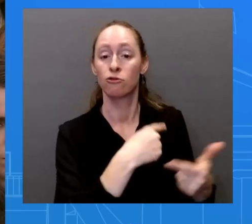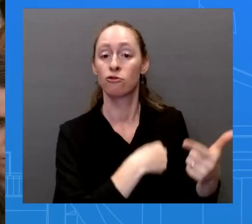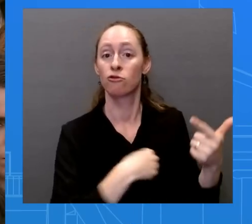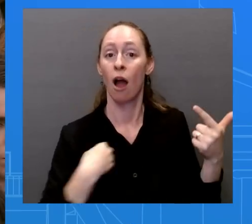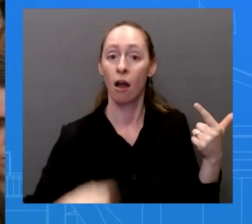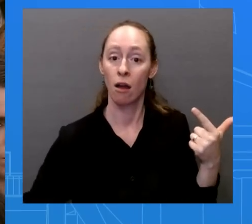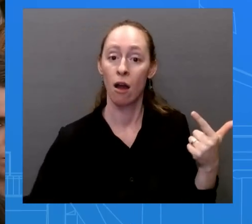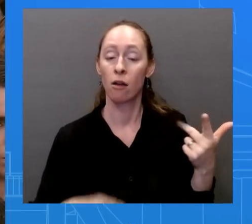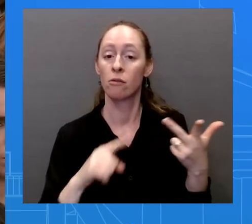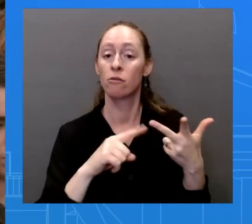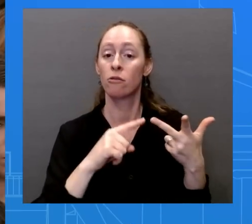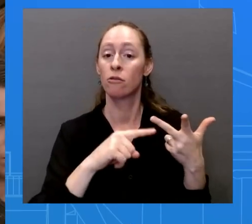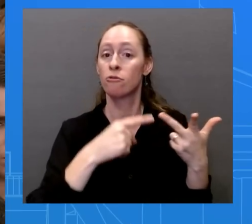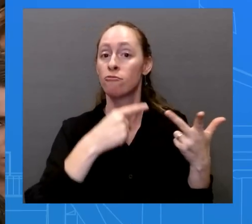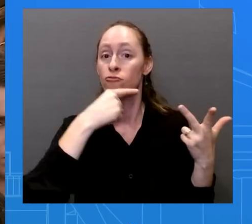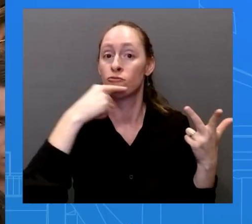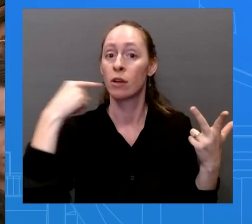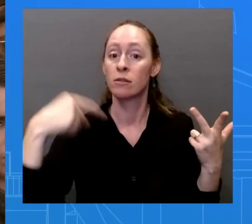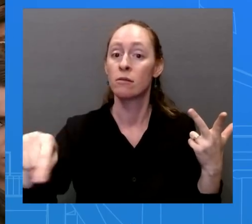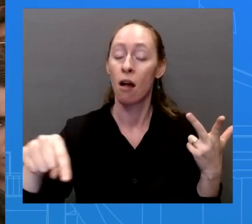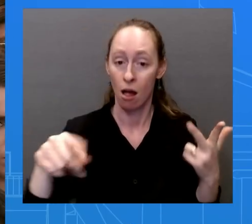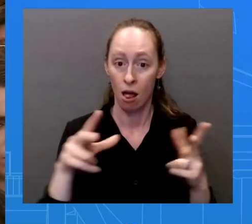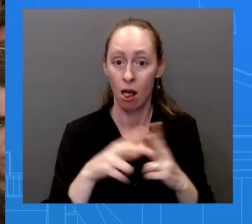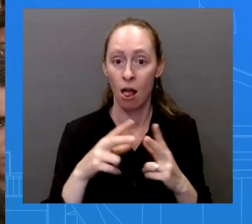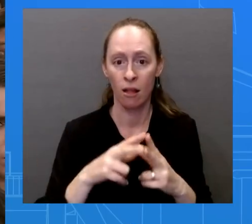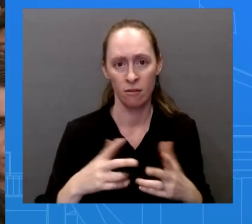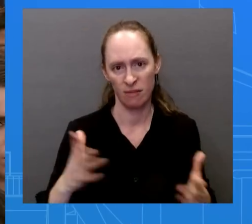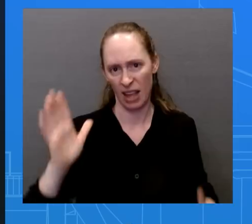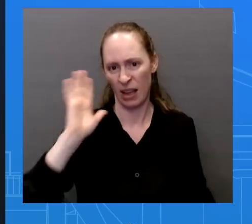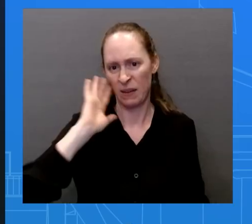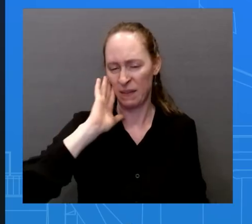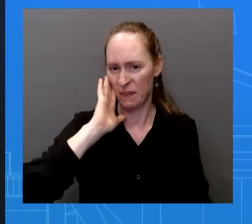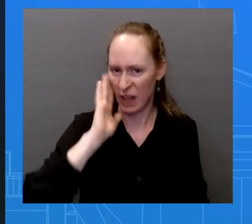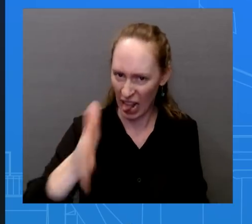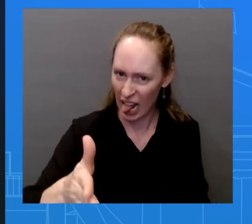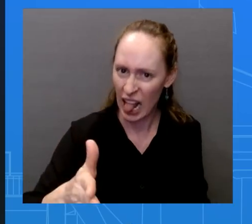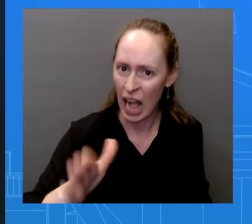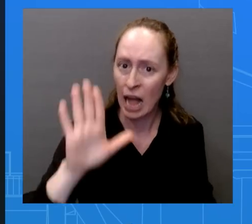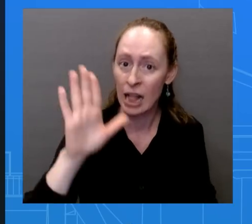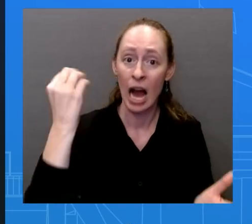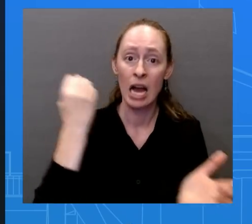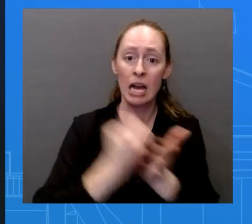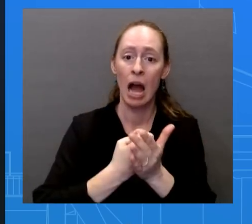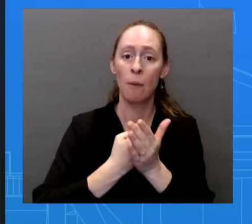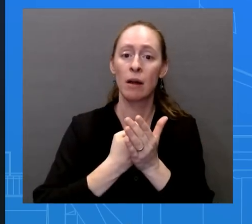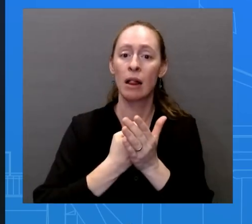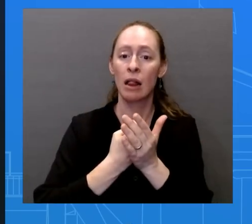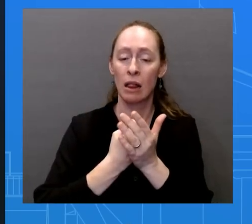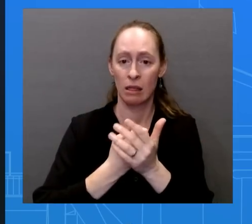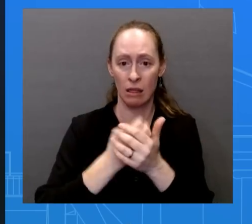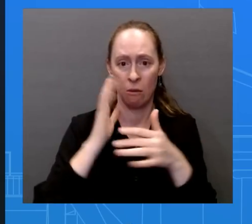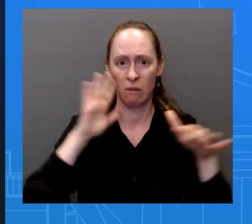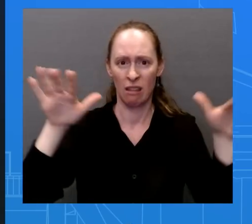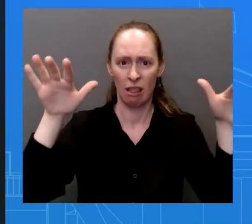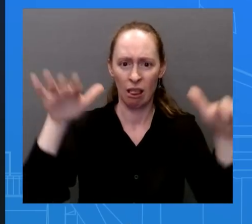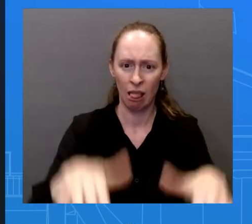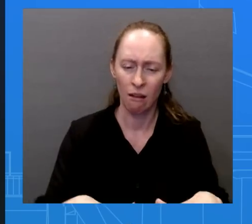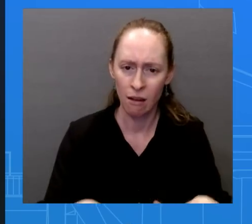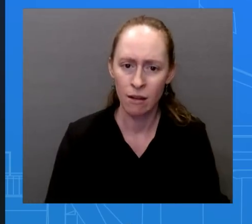for the higher inflation or a stalling economy? Ms. Jean-Pierre: Look -- wait -- The Press: policies. Ms. Jean-Pierre: Wait, say that one more time. You're talking about global -- The Press: So, yeah, the IMF Direct- --